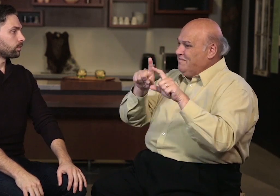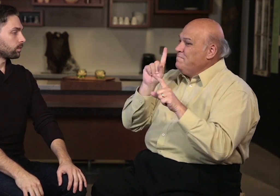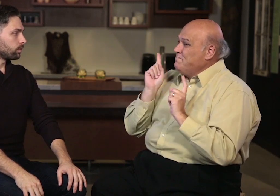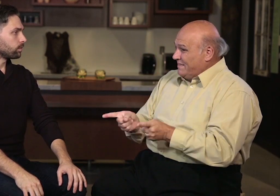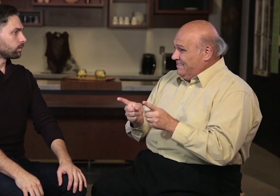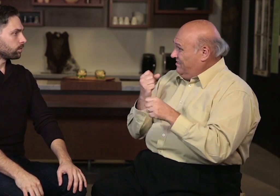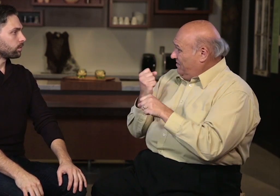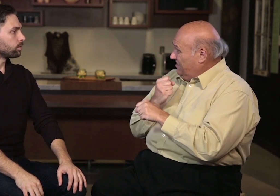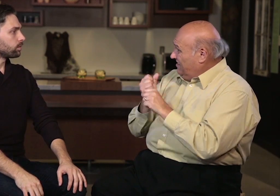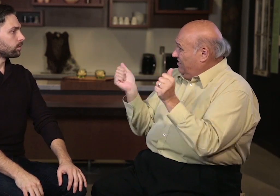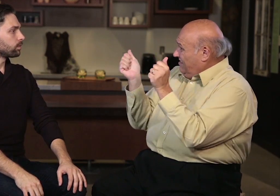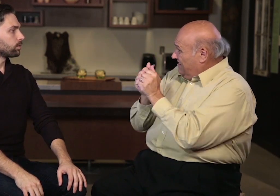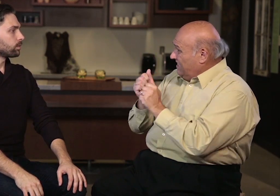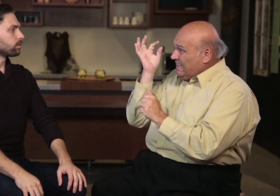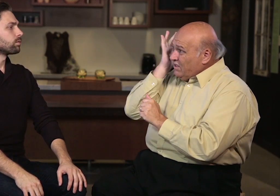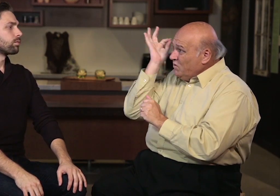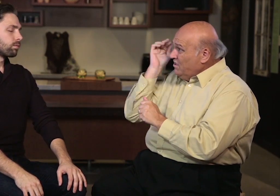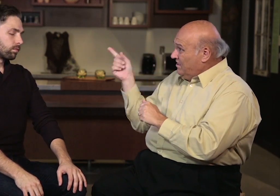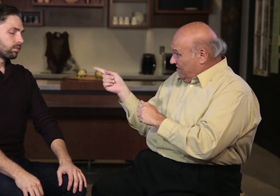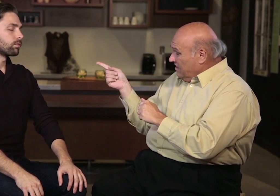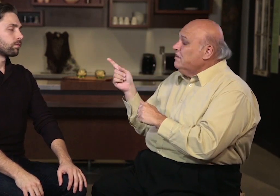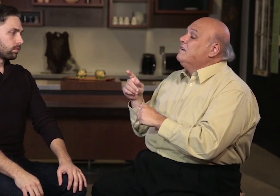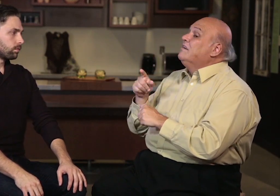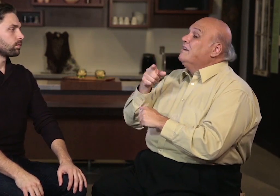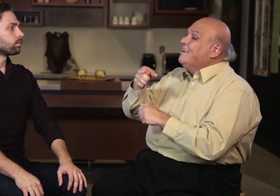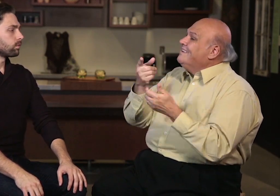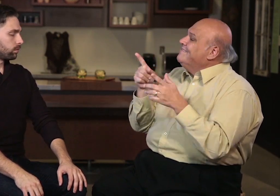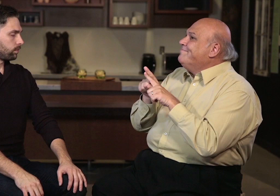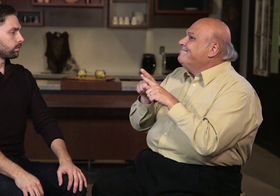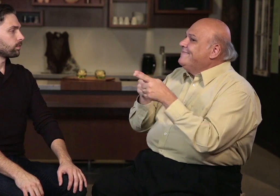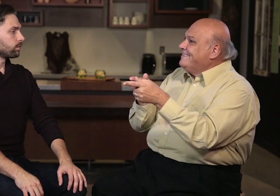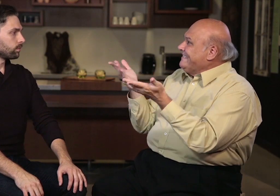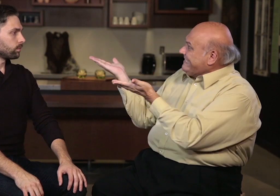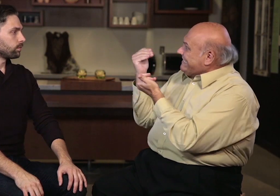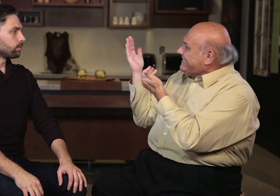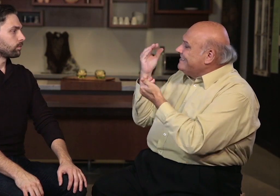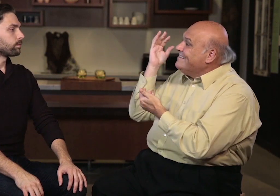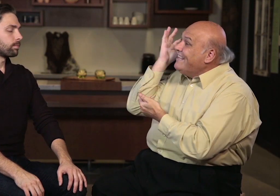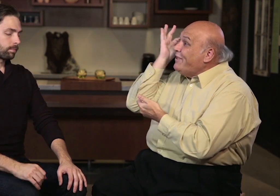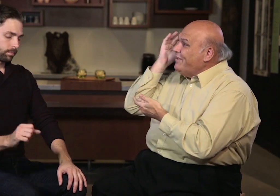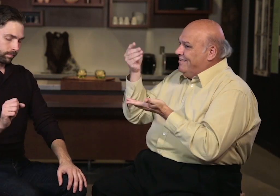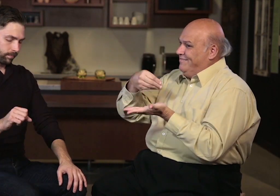must get along with hearing people and get their business. Deaf person who has their own